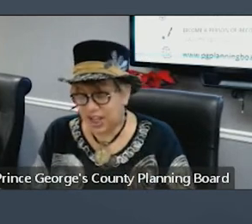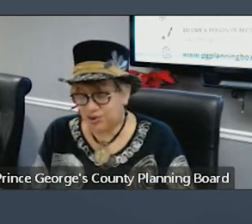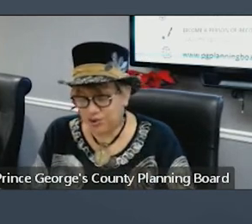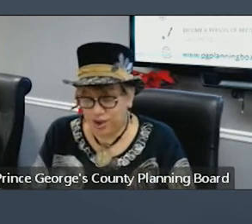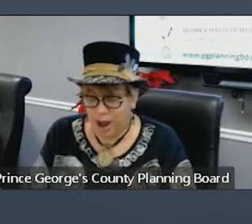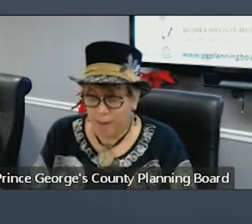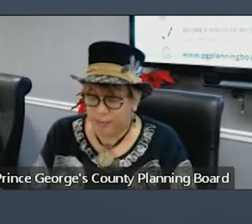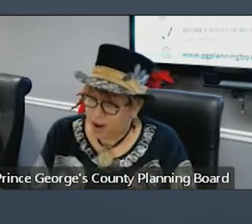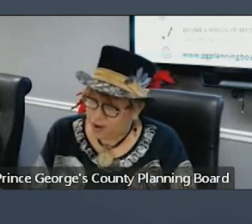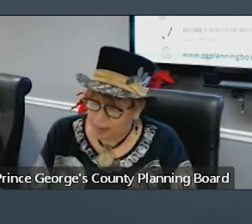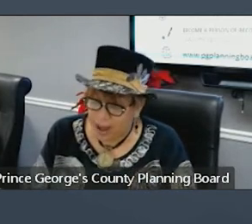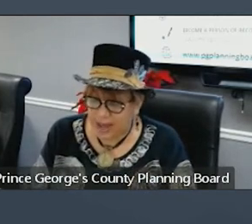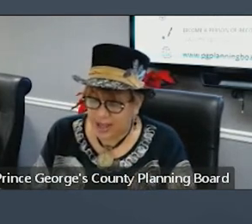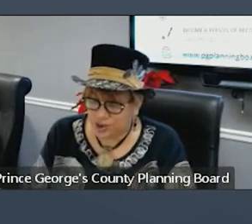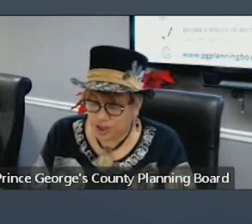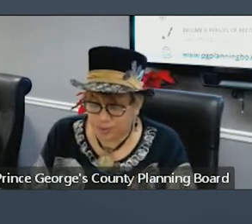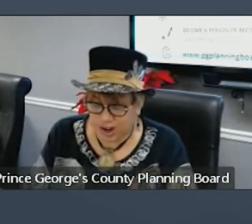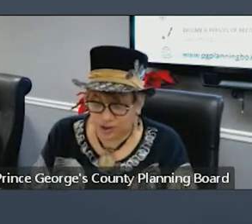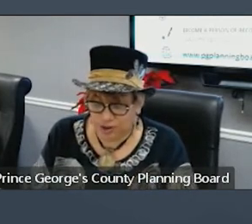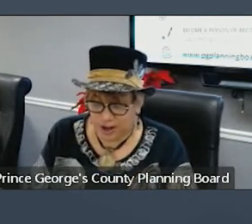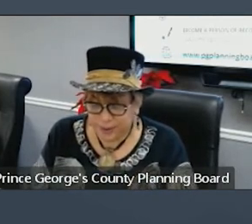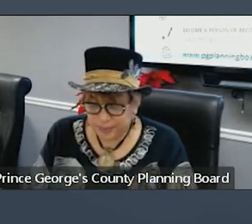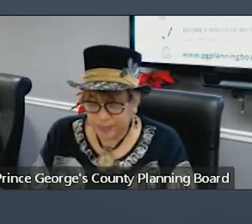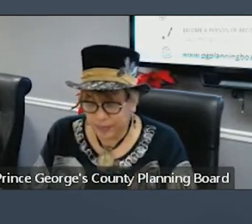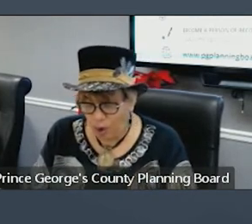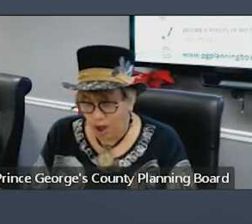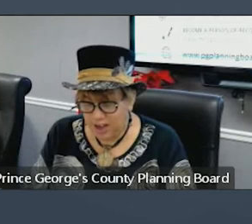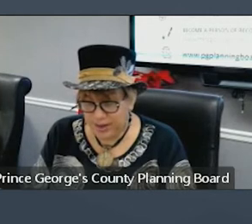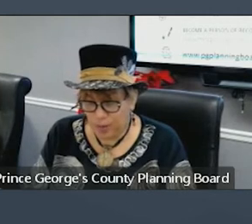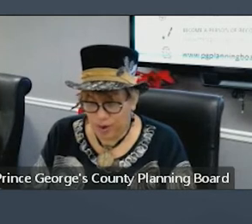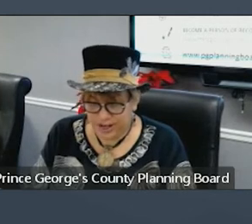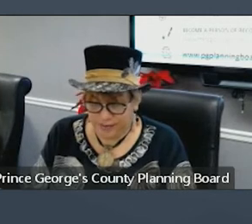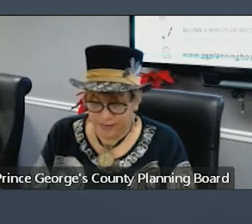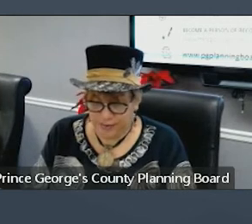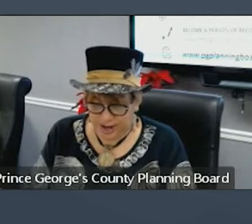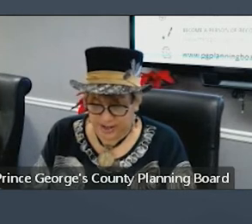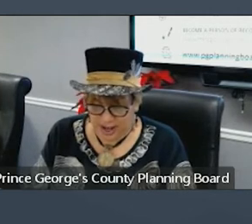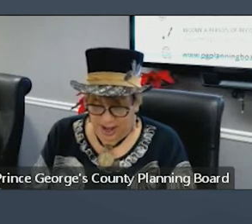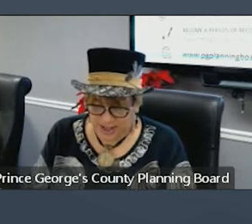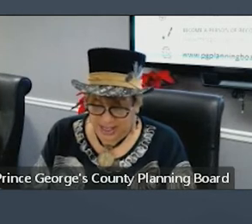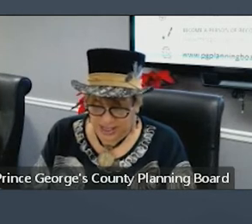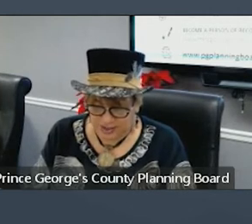Barack Obama and George Bernard Shaw all have been awarded for 119 years since.